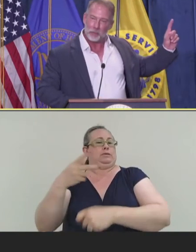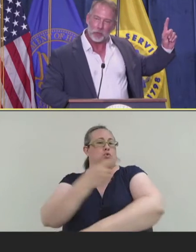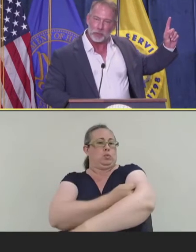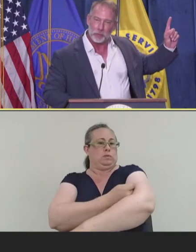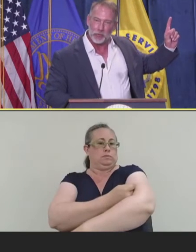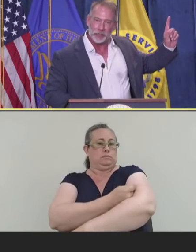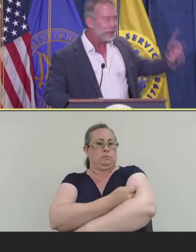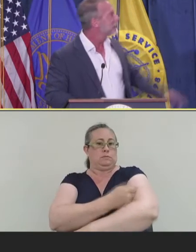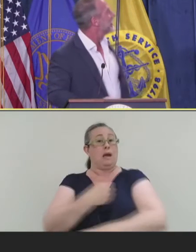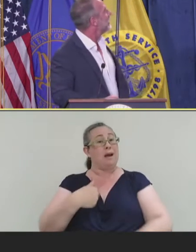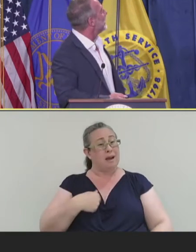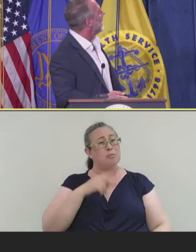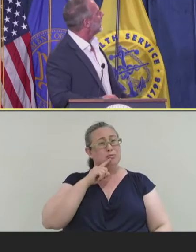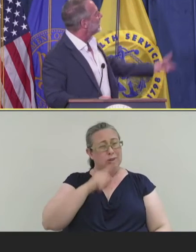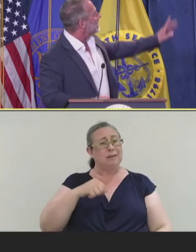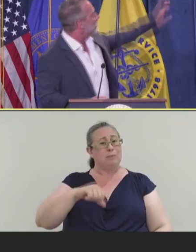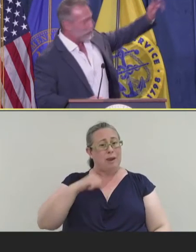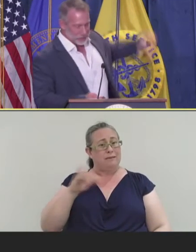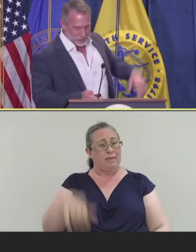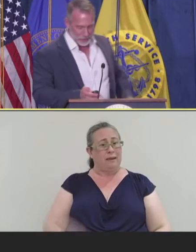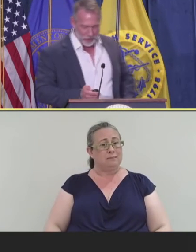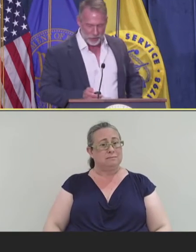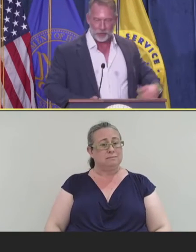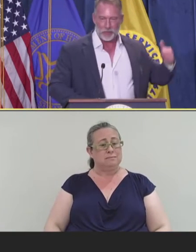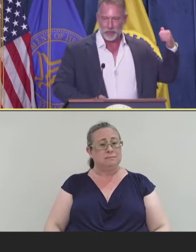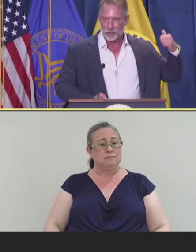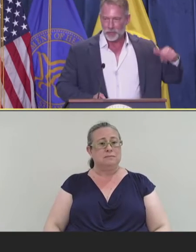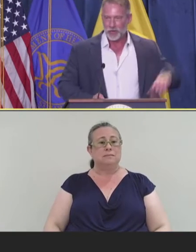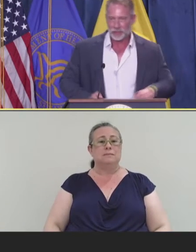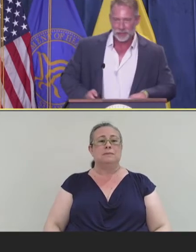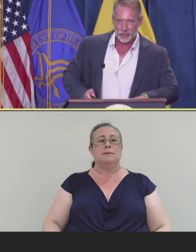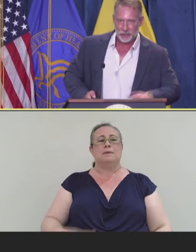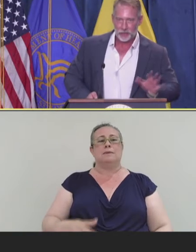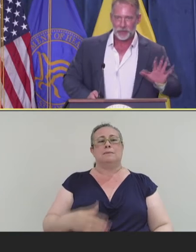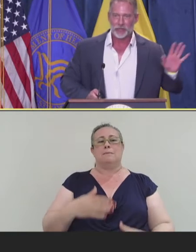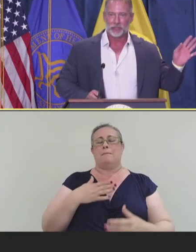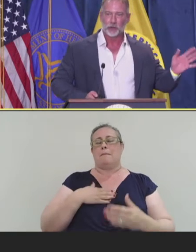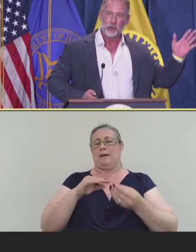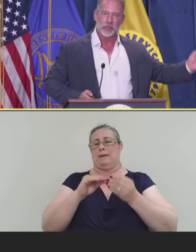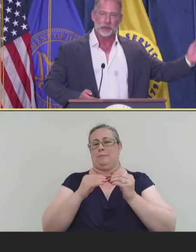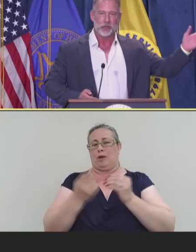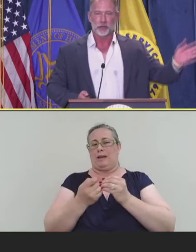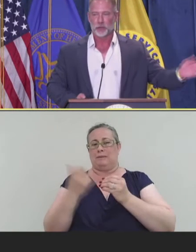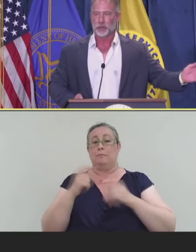really proud of that. And somehow, I know that my number got deleted there. But in 2023,